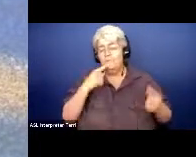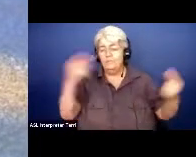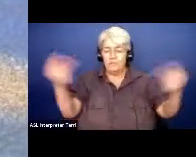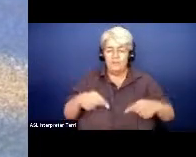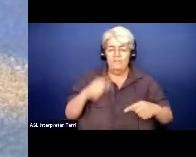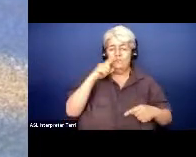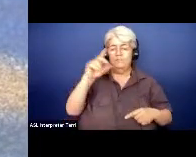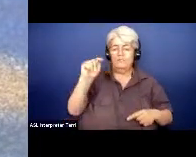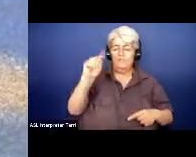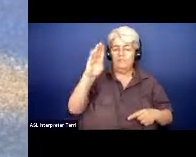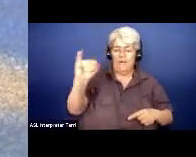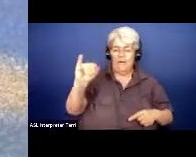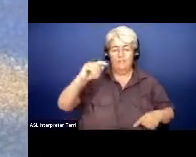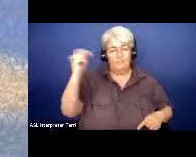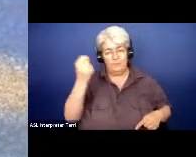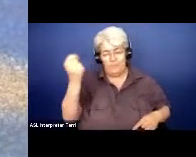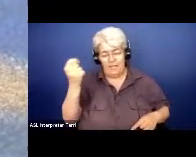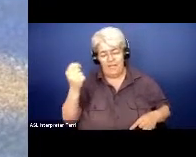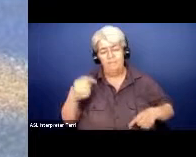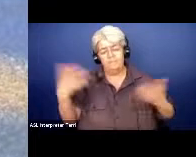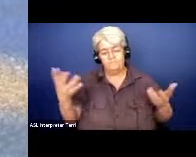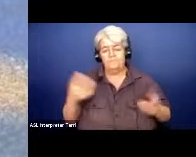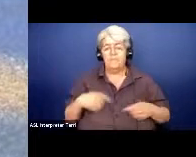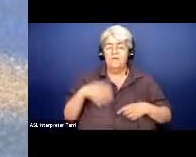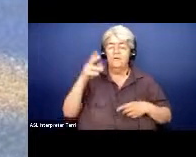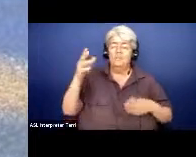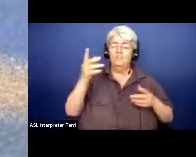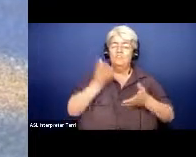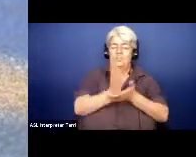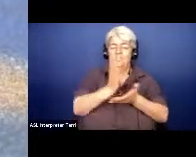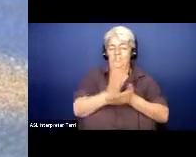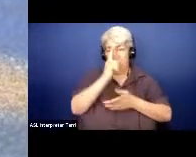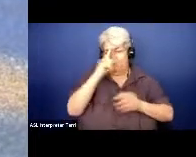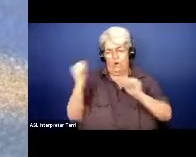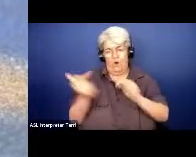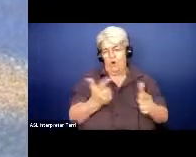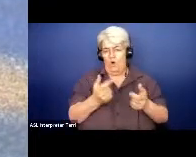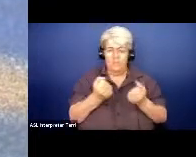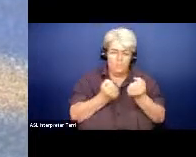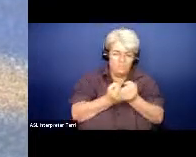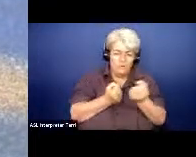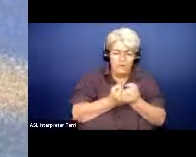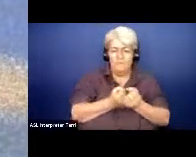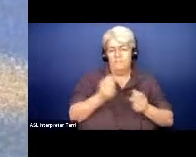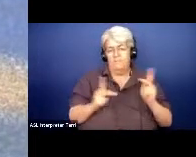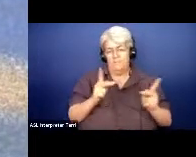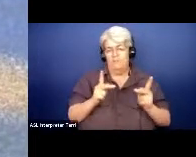session. TBI Tuesday "Justice for All: serving individuals with brain injury across the justice system."